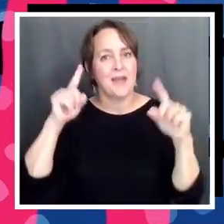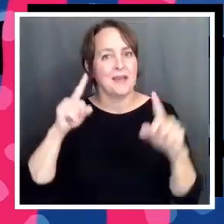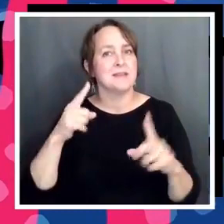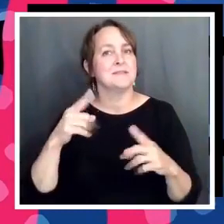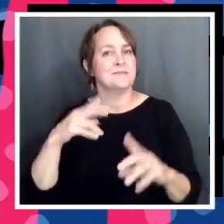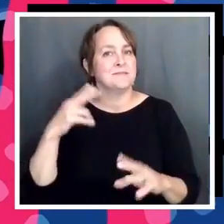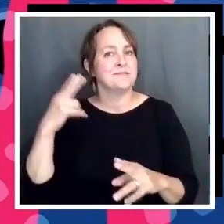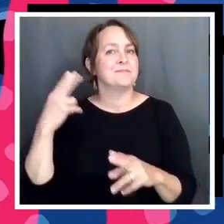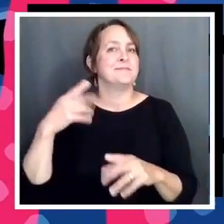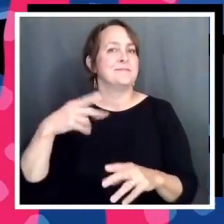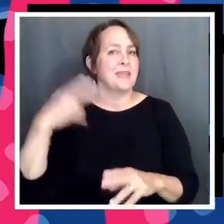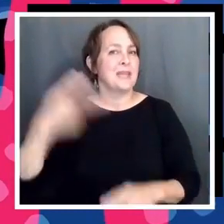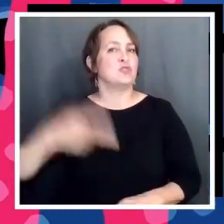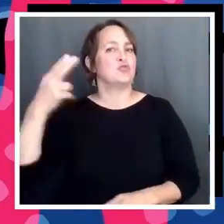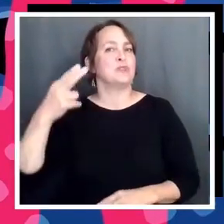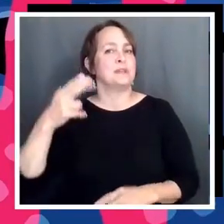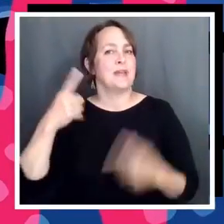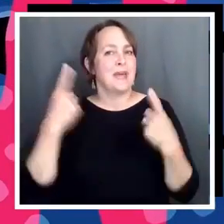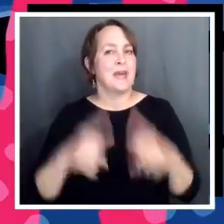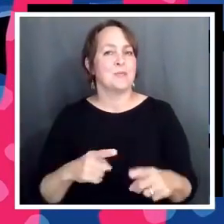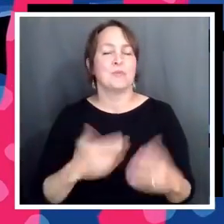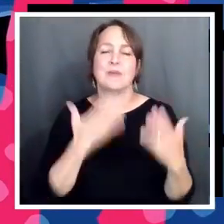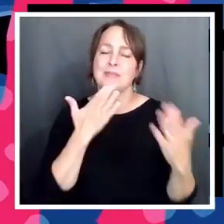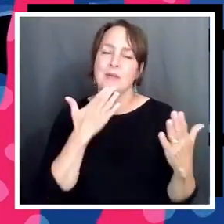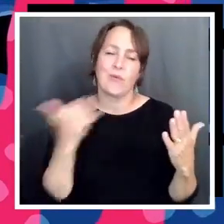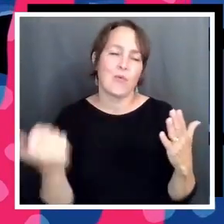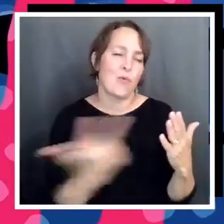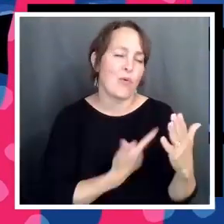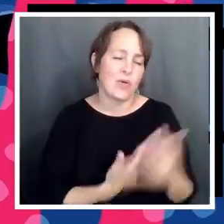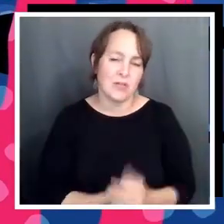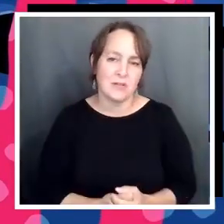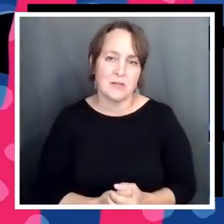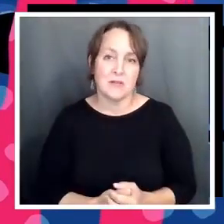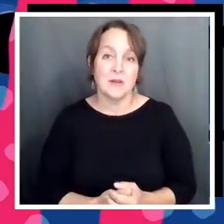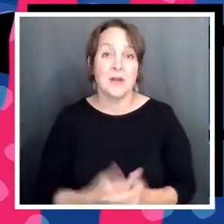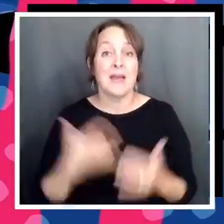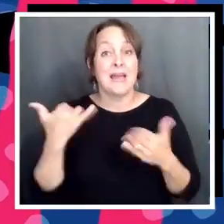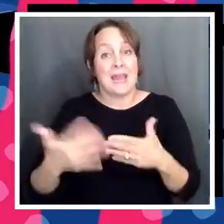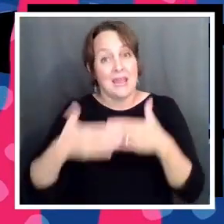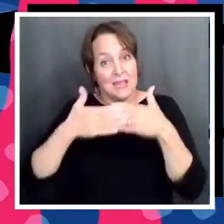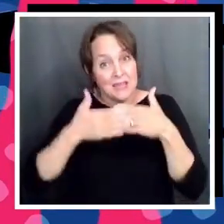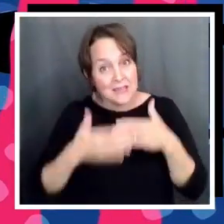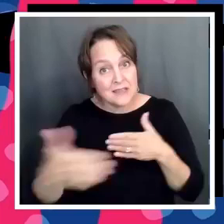I KNOW SO MANY PEOPLE FOUGHT SO LONG AND SO HARD TO GET THIS